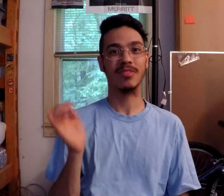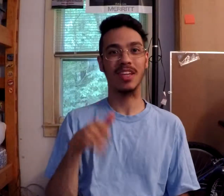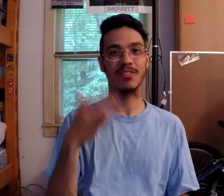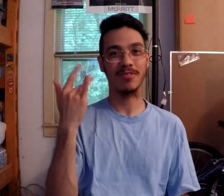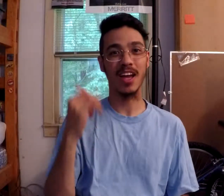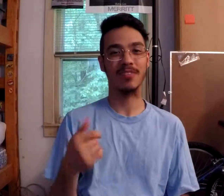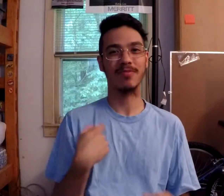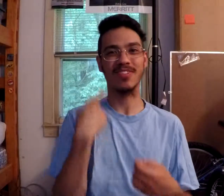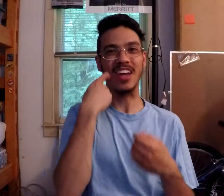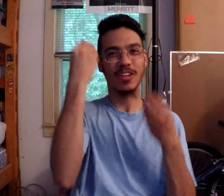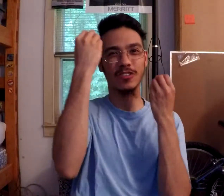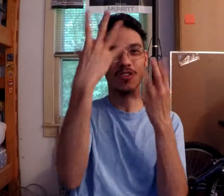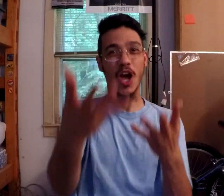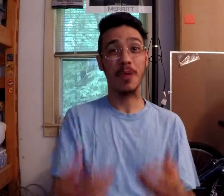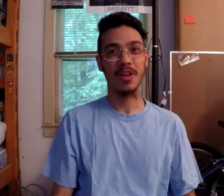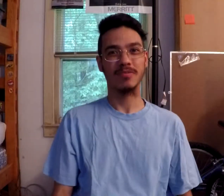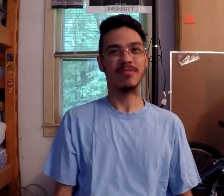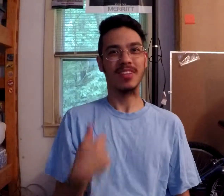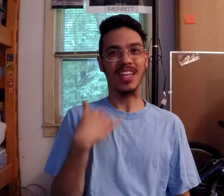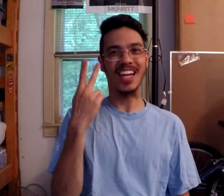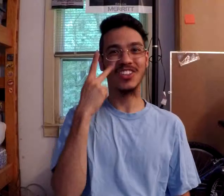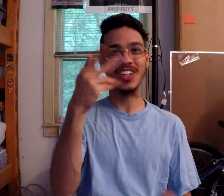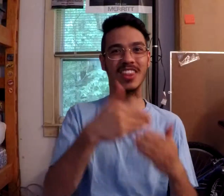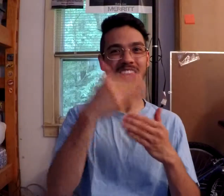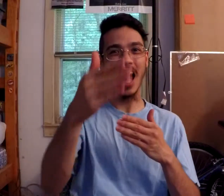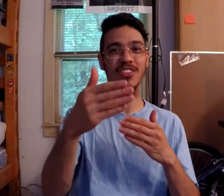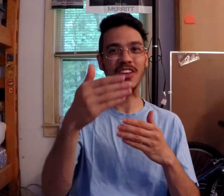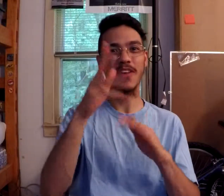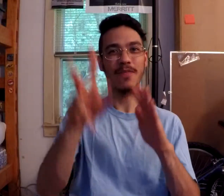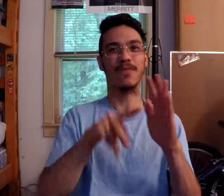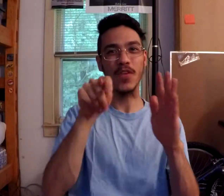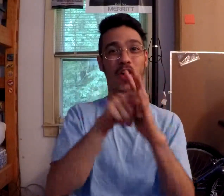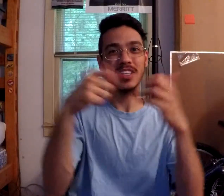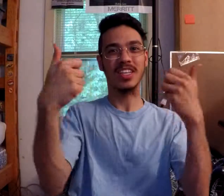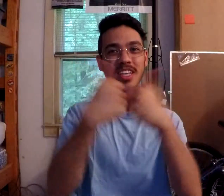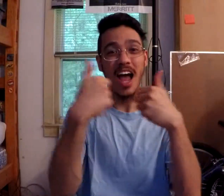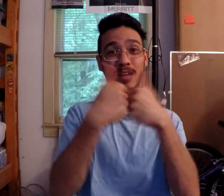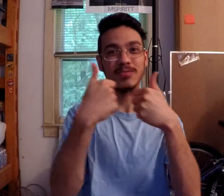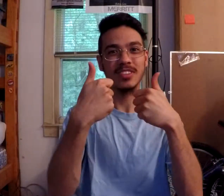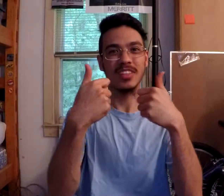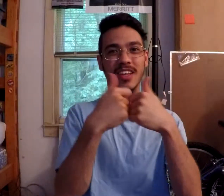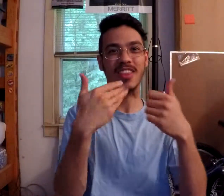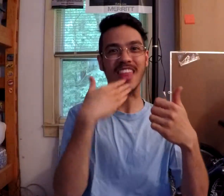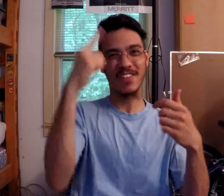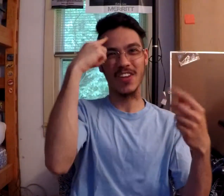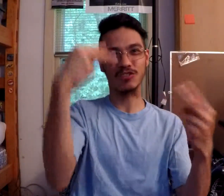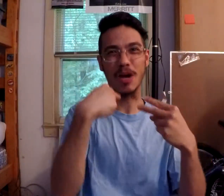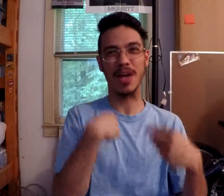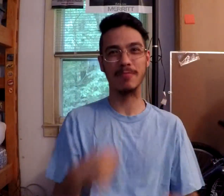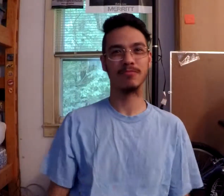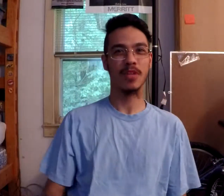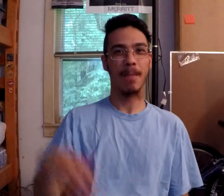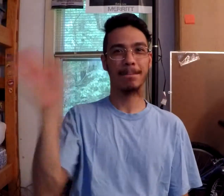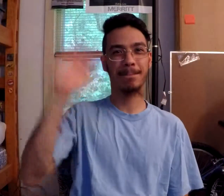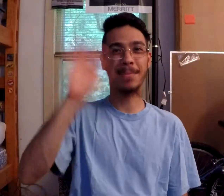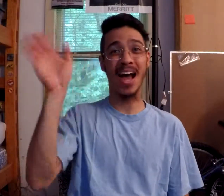That's why. I just let you know. I will see you next video game. Thank you for watching me. Bye!